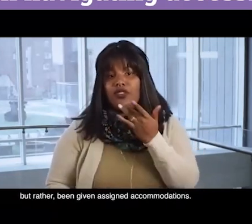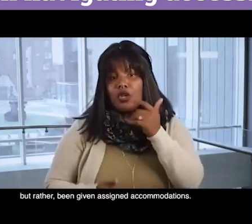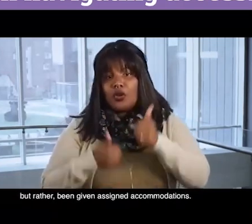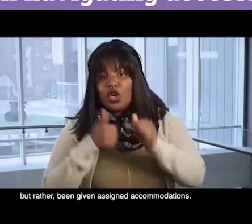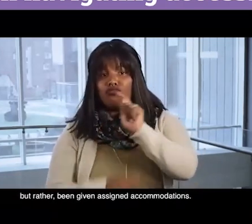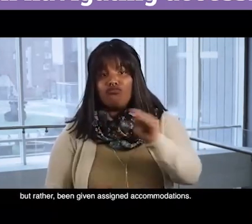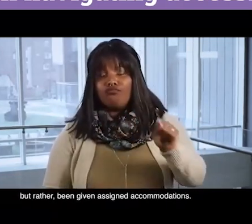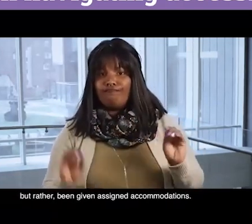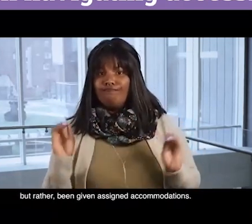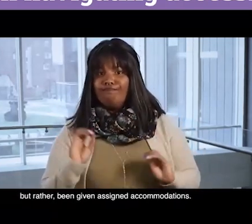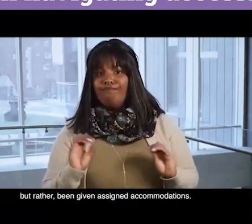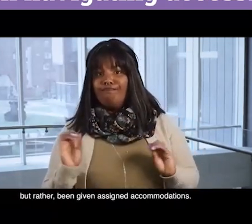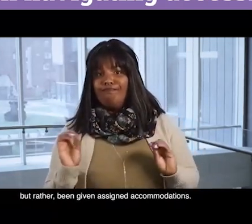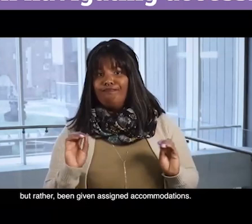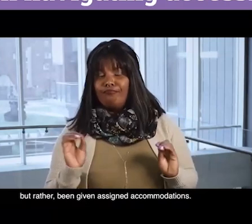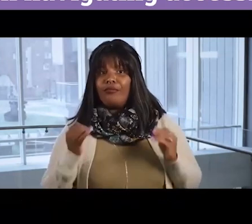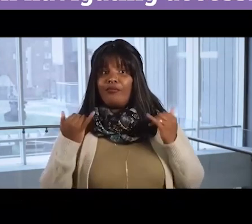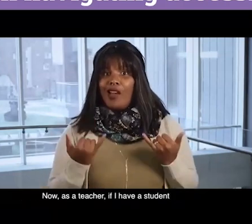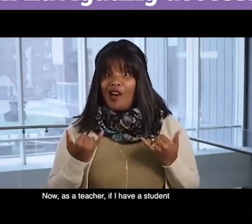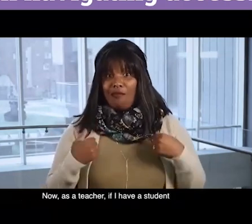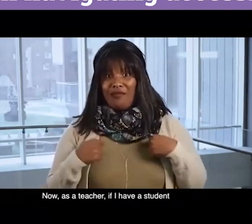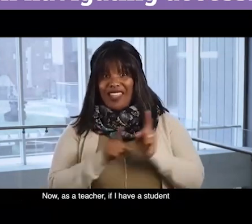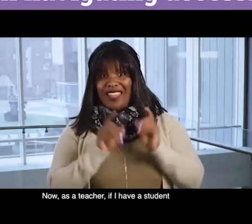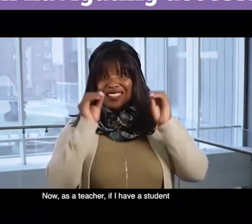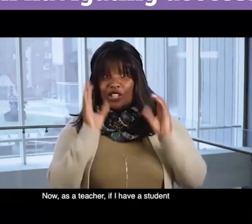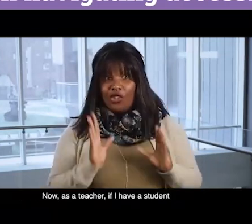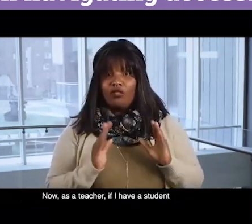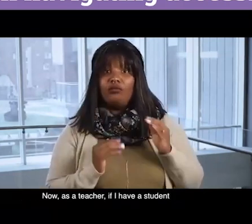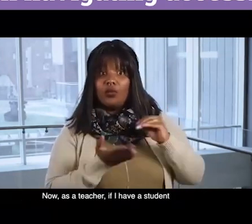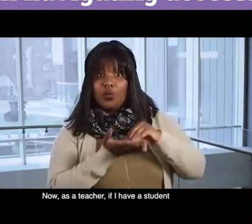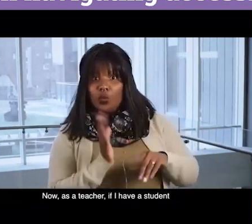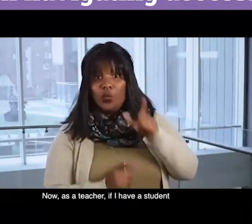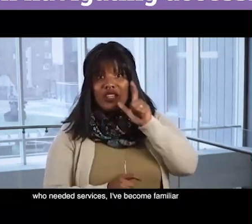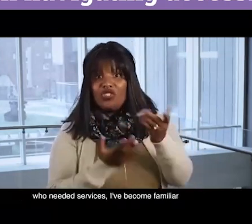given assigned accommodations. Now, as a teacher, I have a student